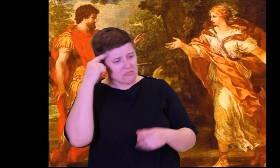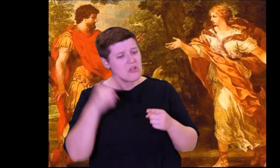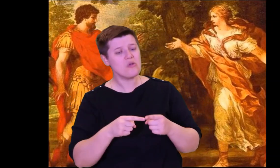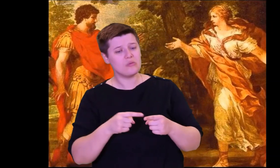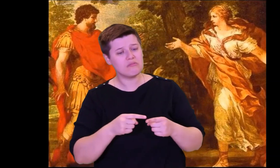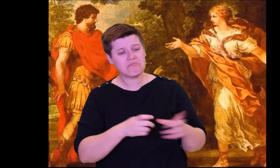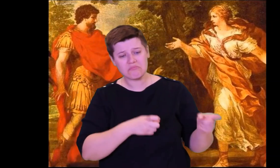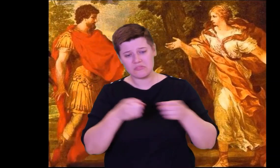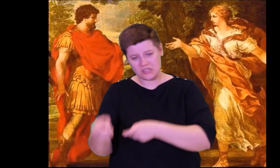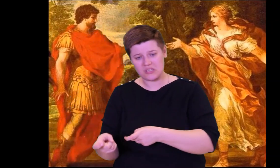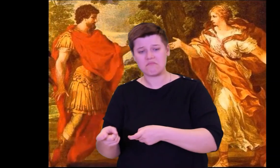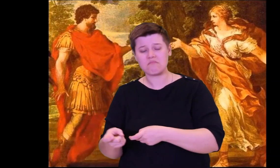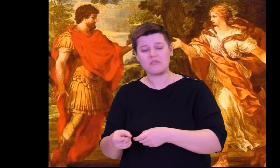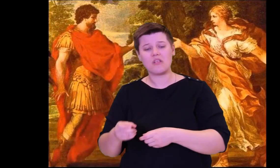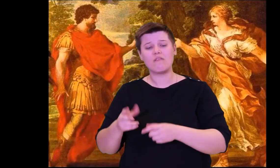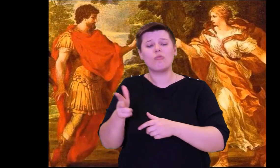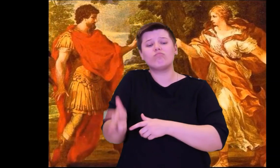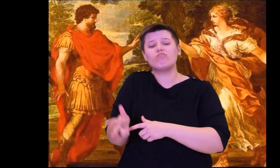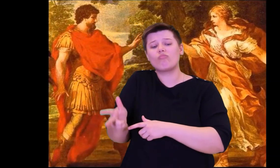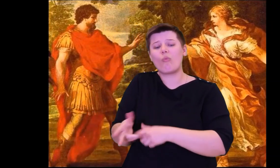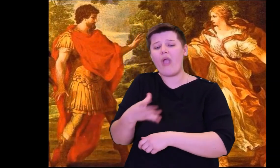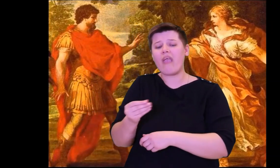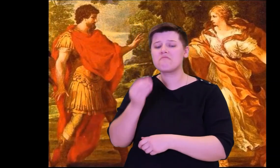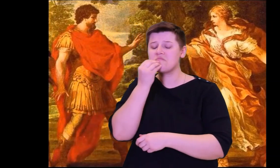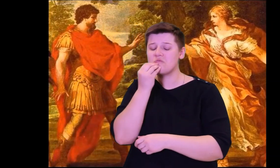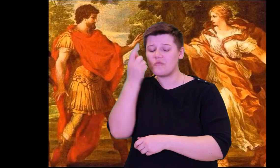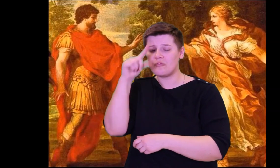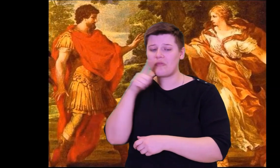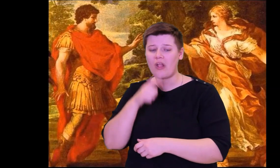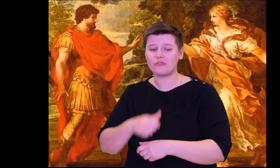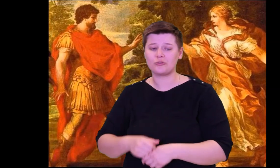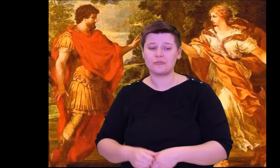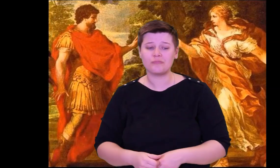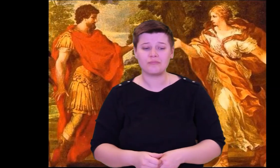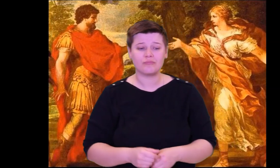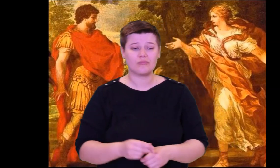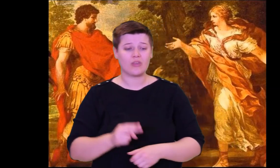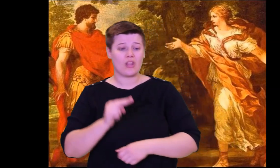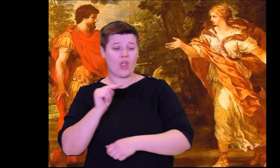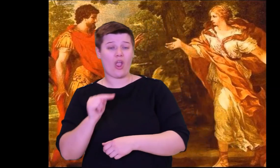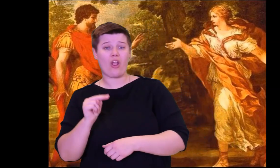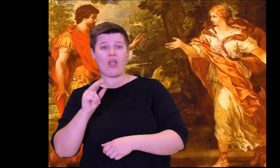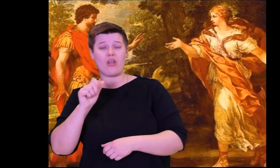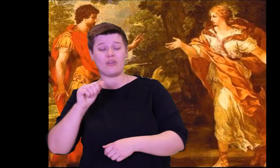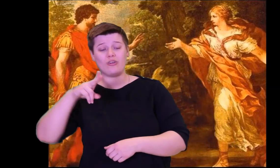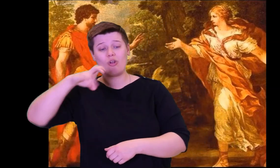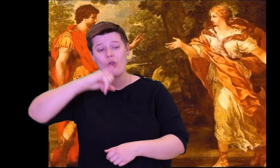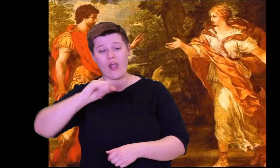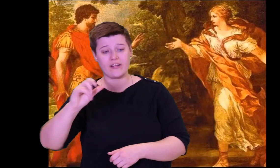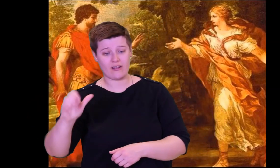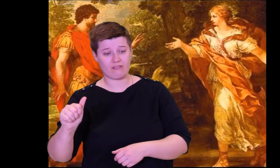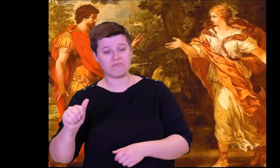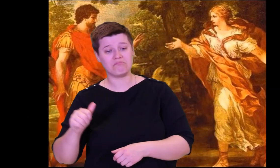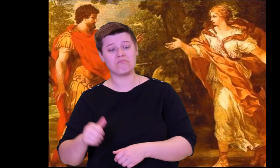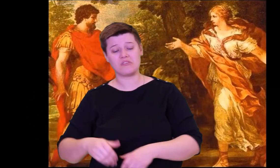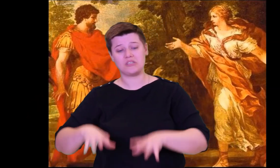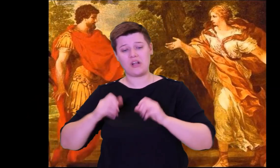eager to go and rattling the harness, bringing the clothes and girl and all her slaves.